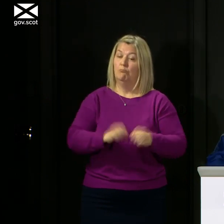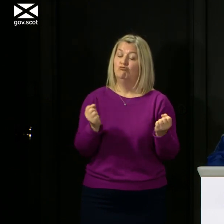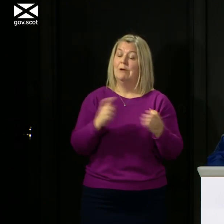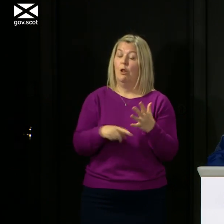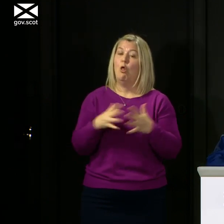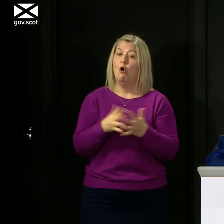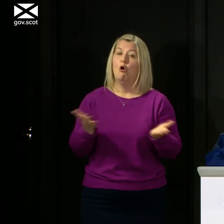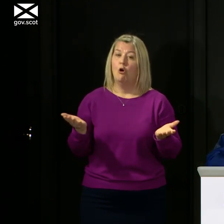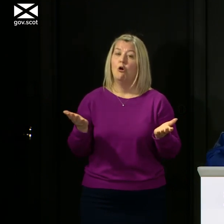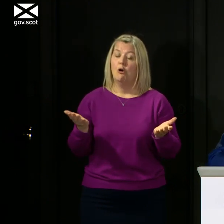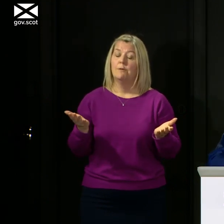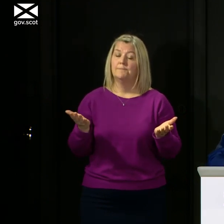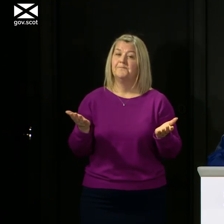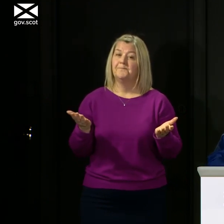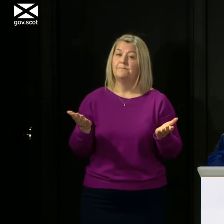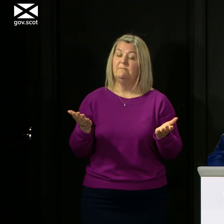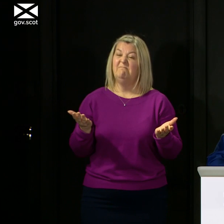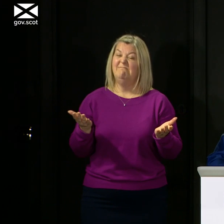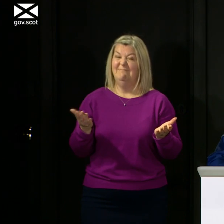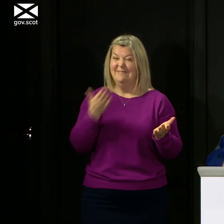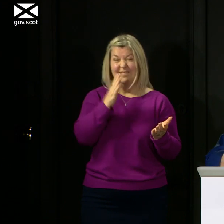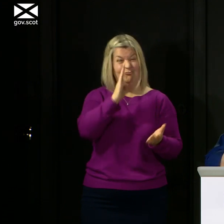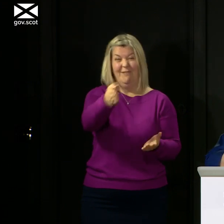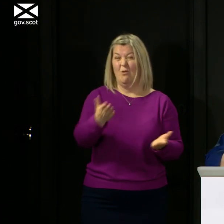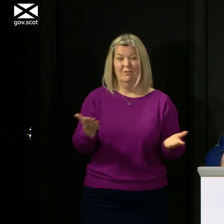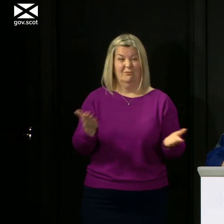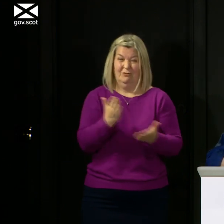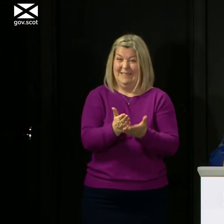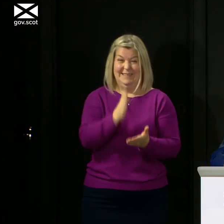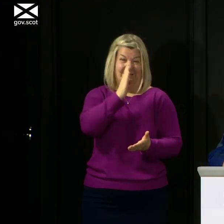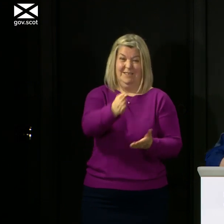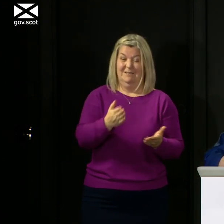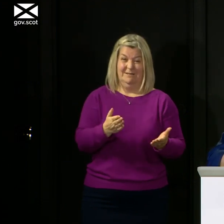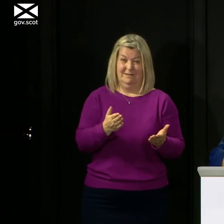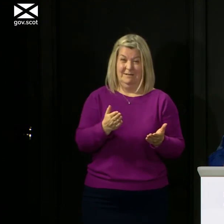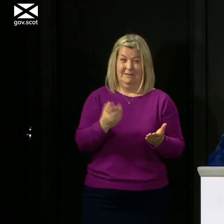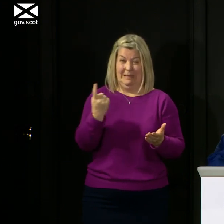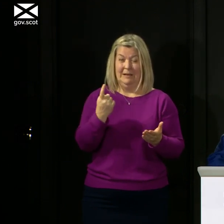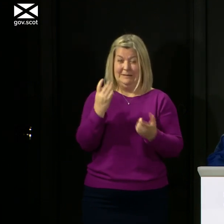the law. So these things are reasonably straightforward when you consider the detail and when you